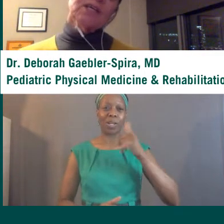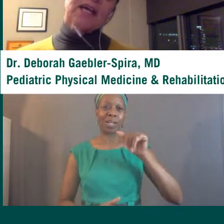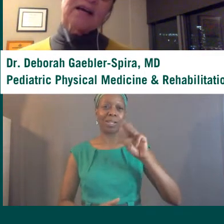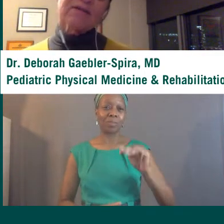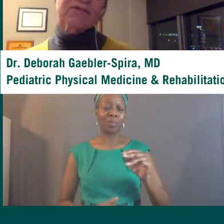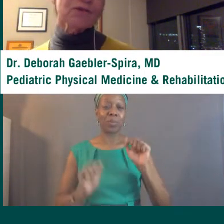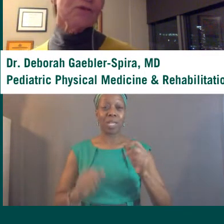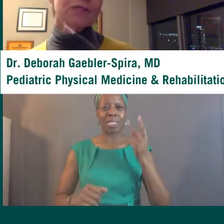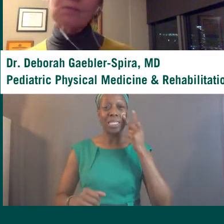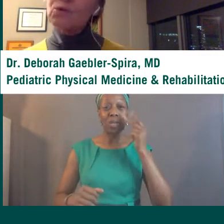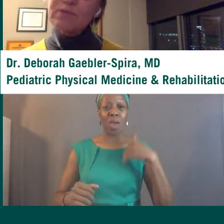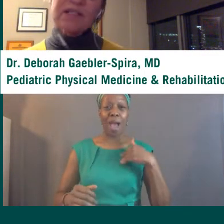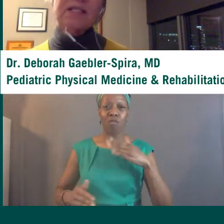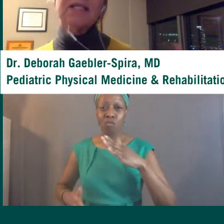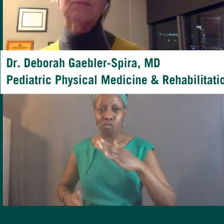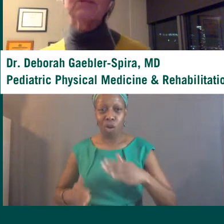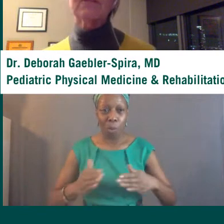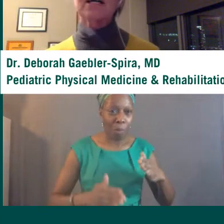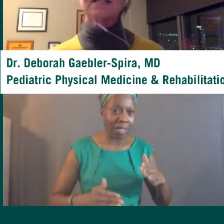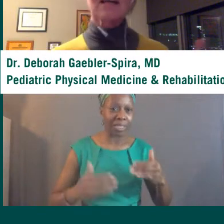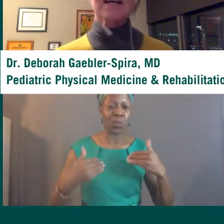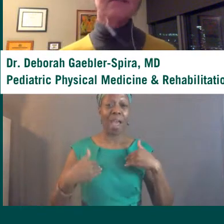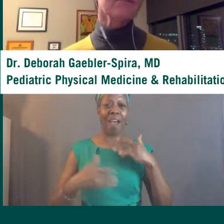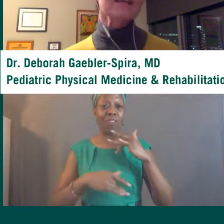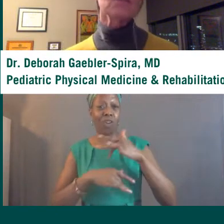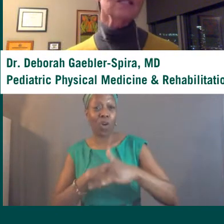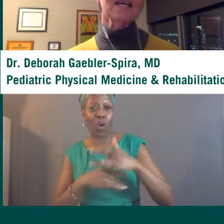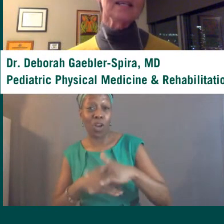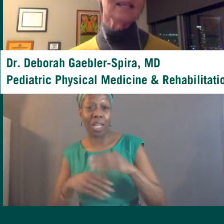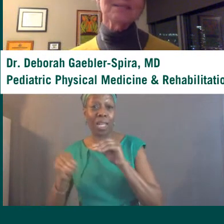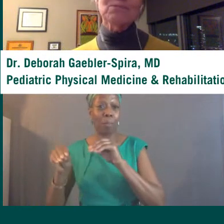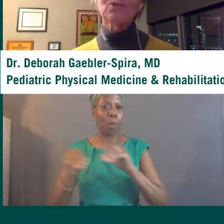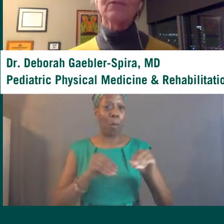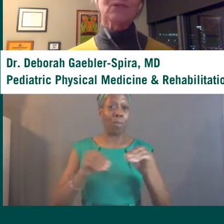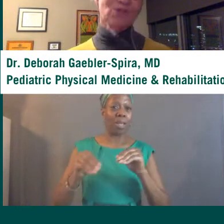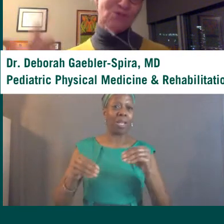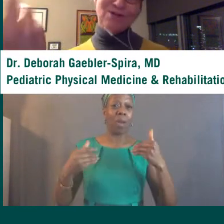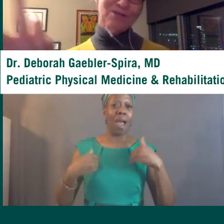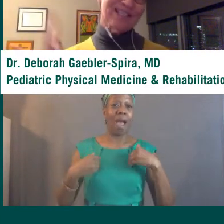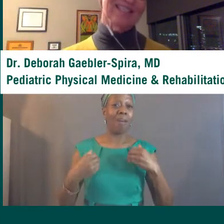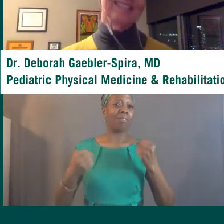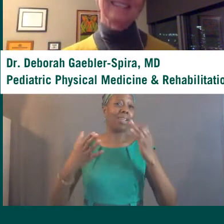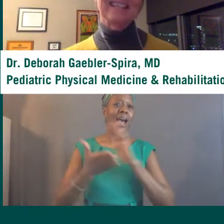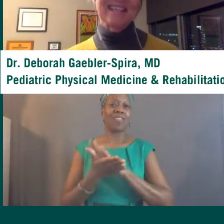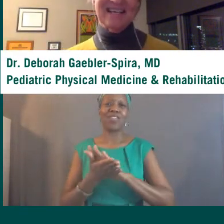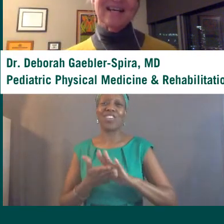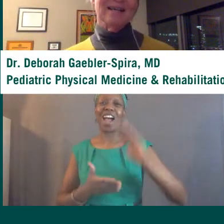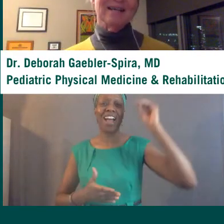We have early mobility, we've got a lot of nice light and beautiful surrounding.